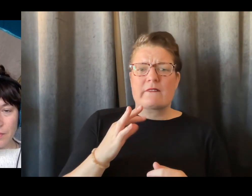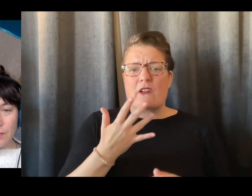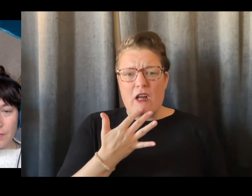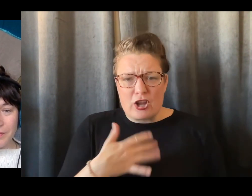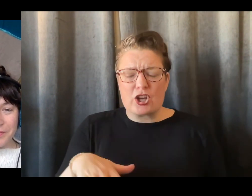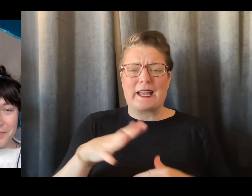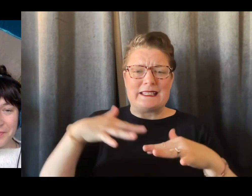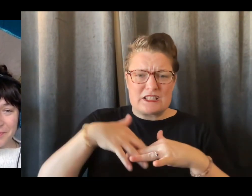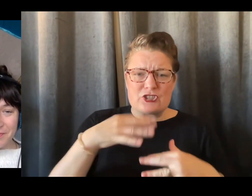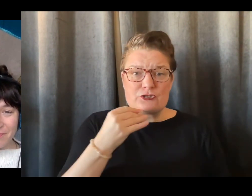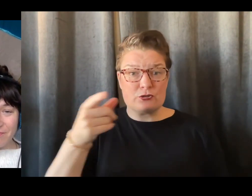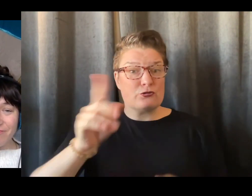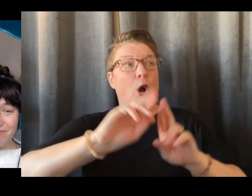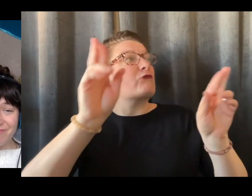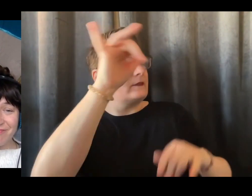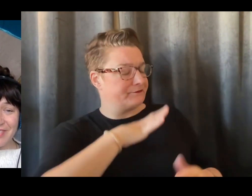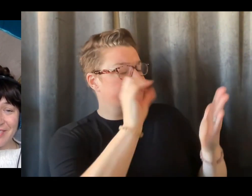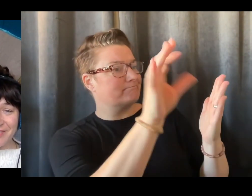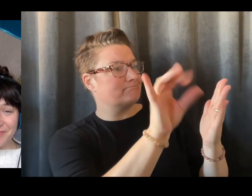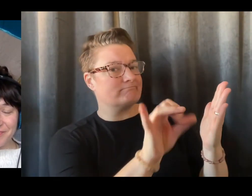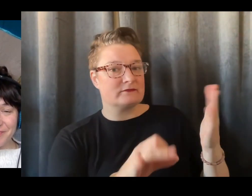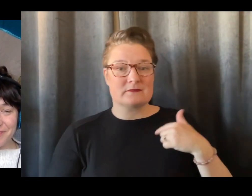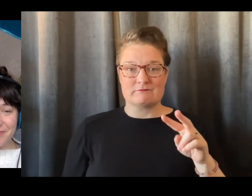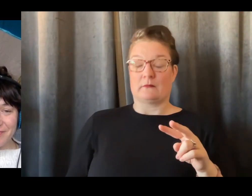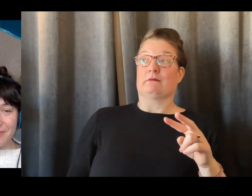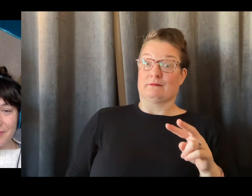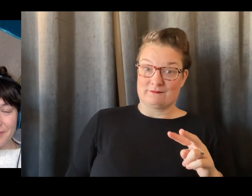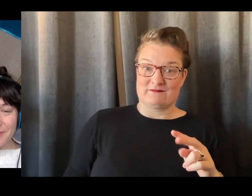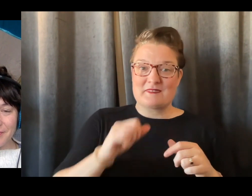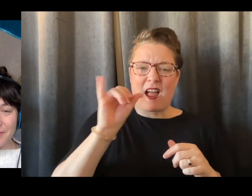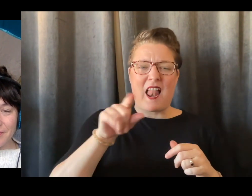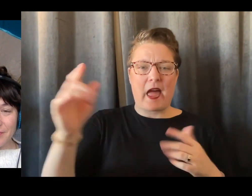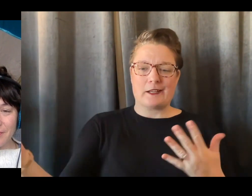It was not about tokenizing, it was about this is who we are. Nomy: Mm-hmm.